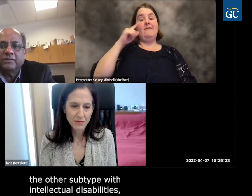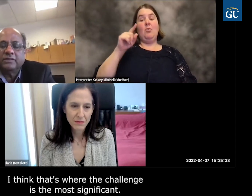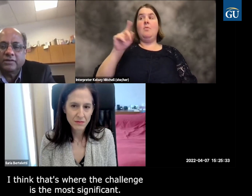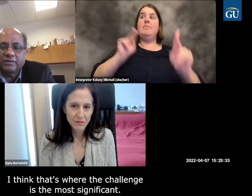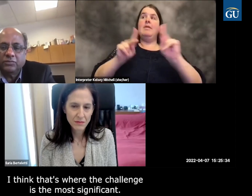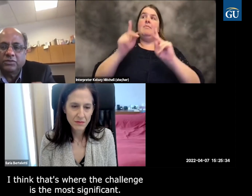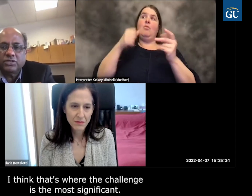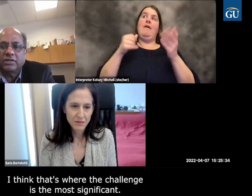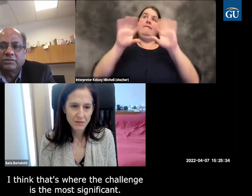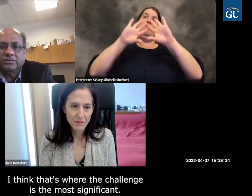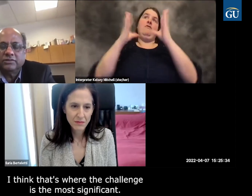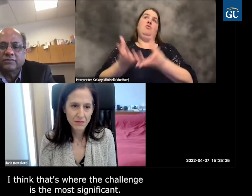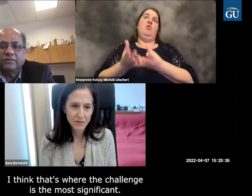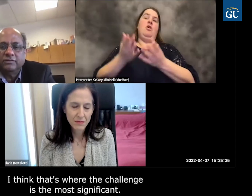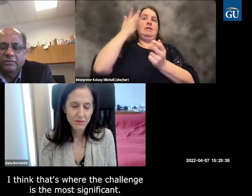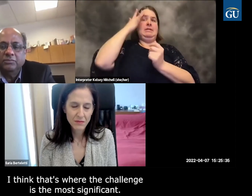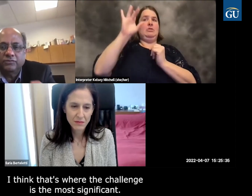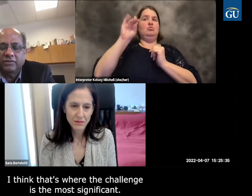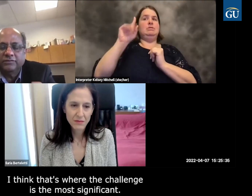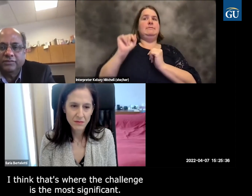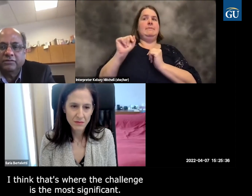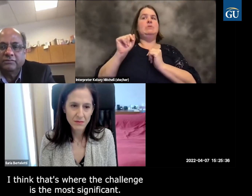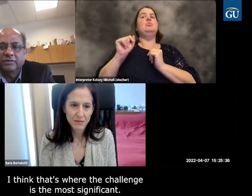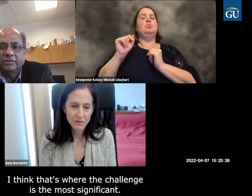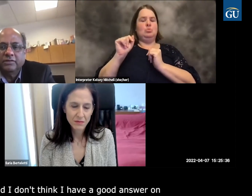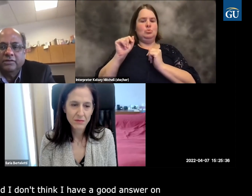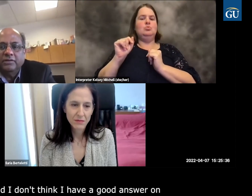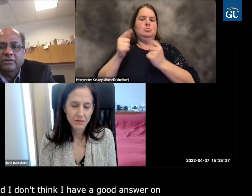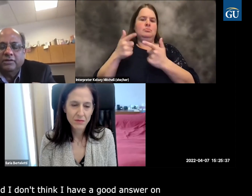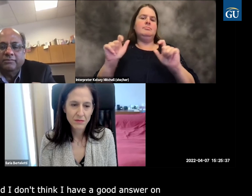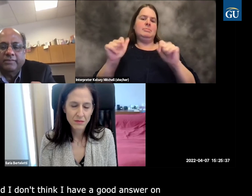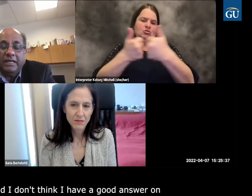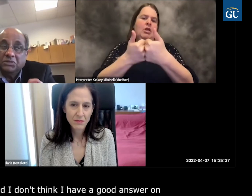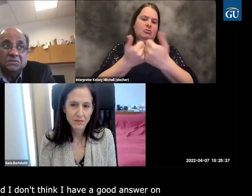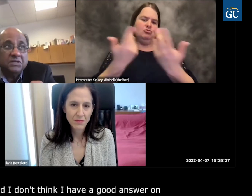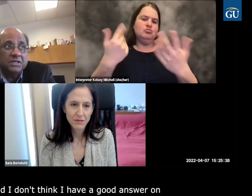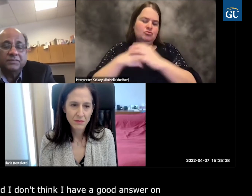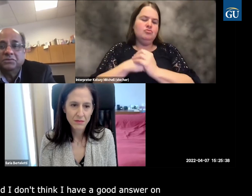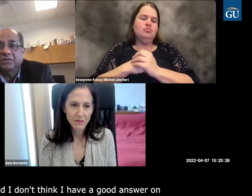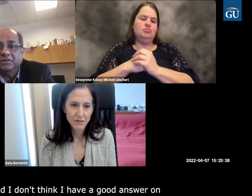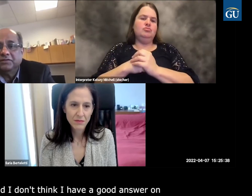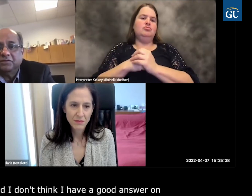think that's where the challenge is the most significant